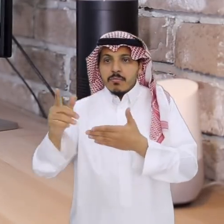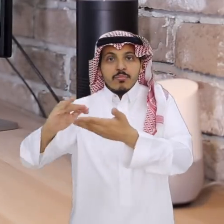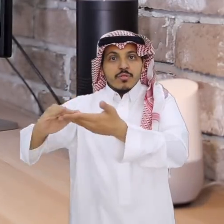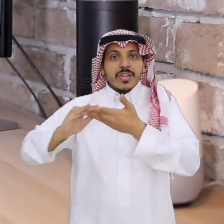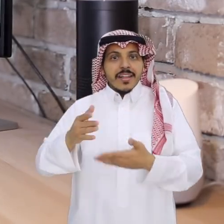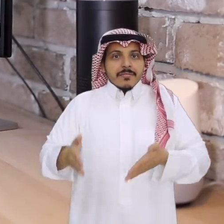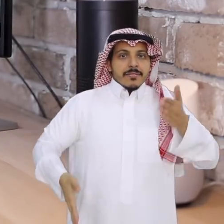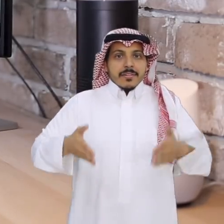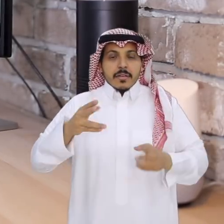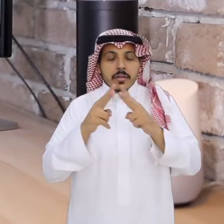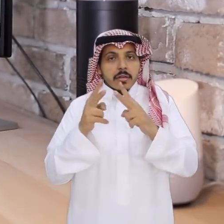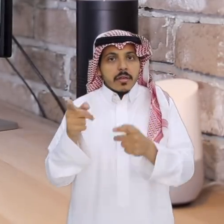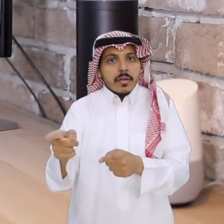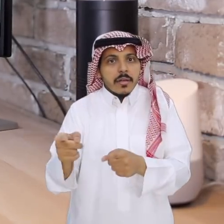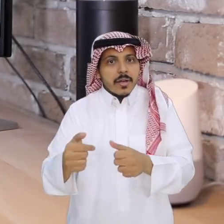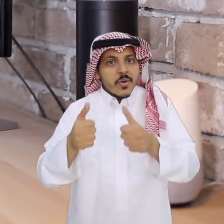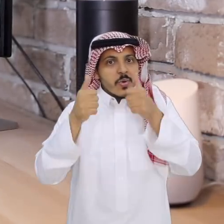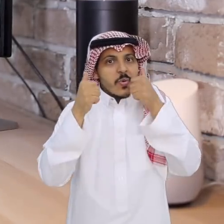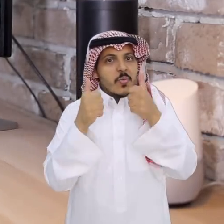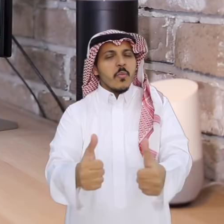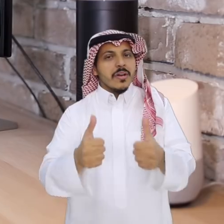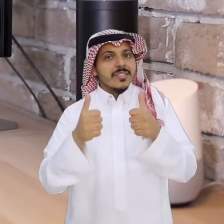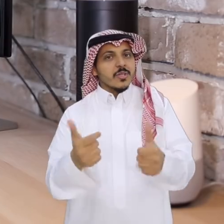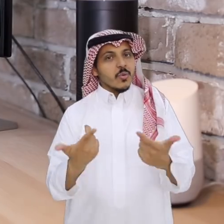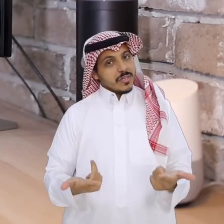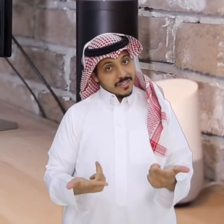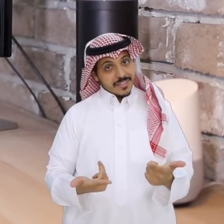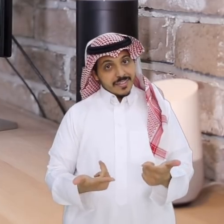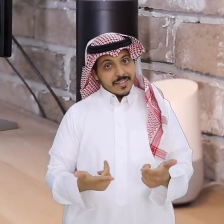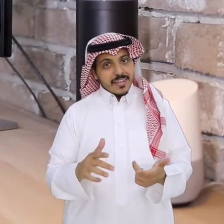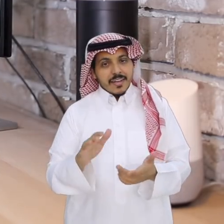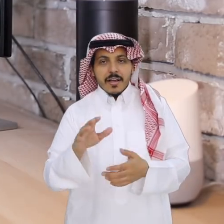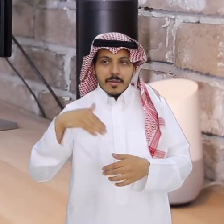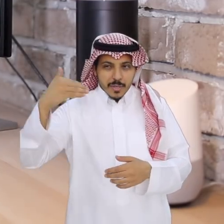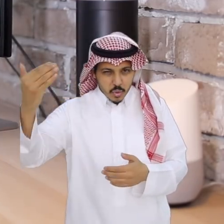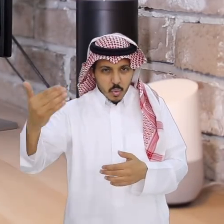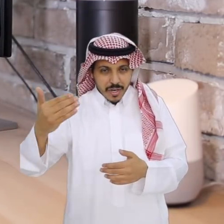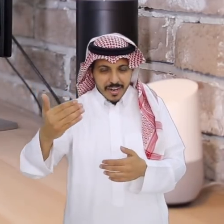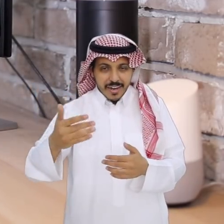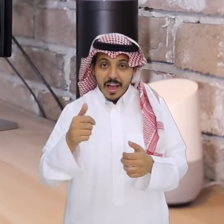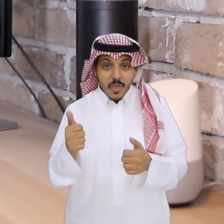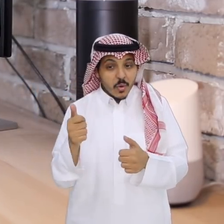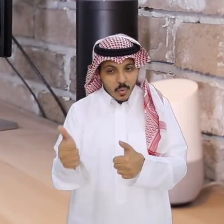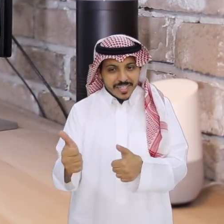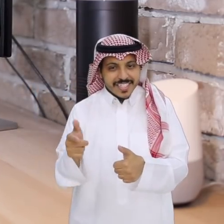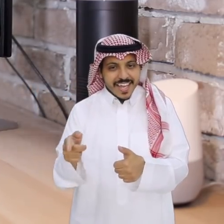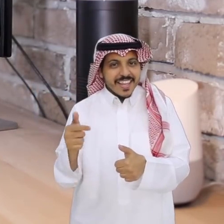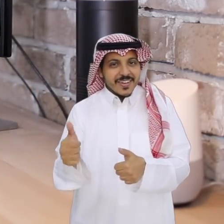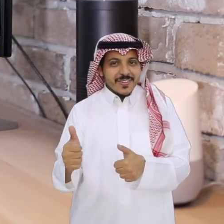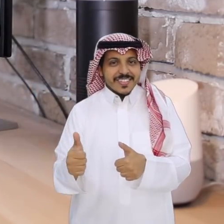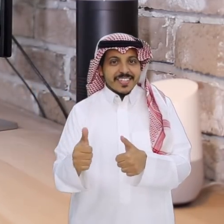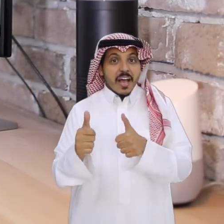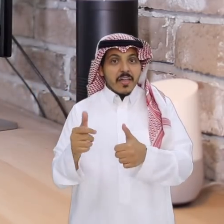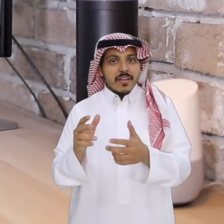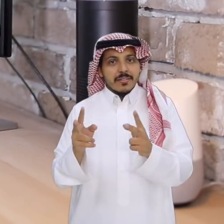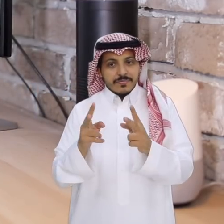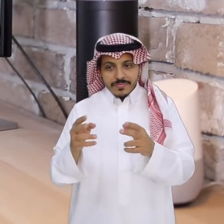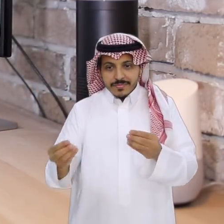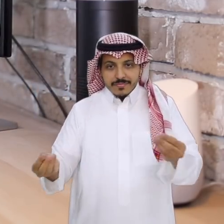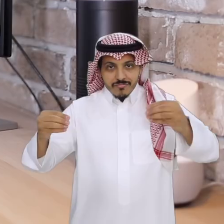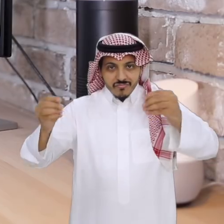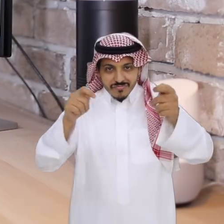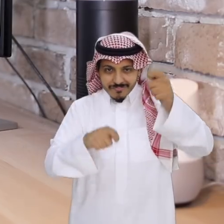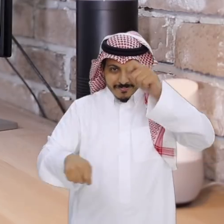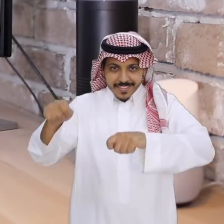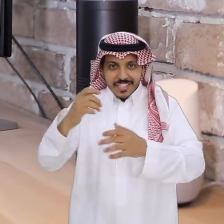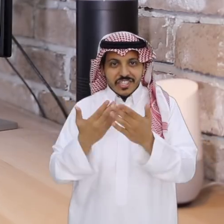This robot, unlike the one we will talk about later, is good.